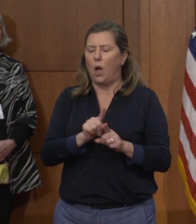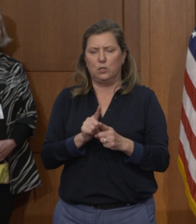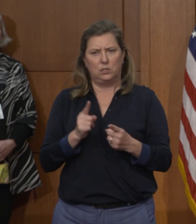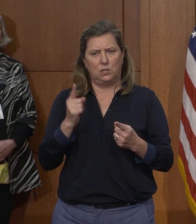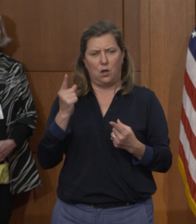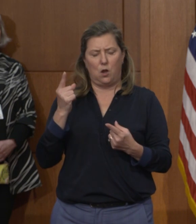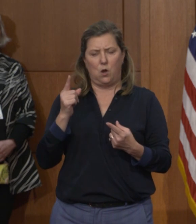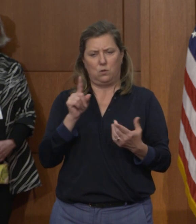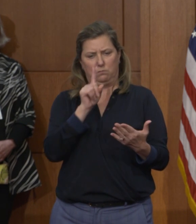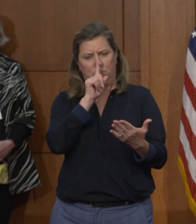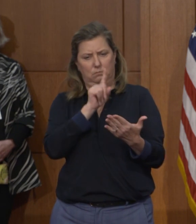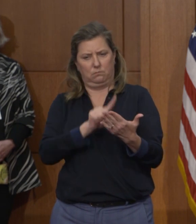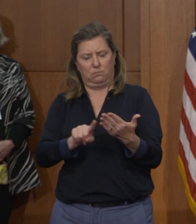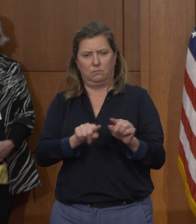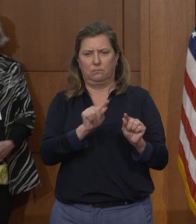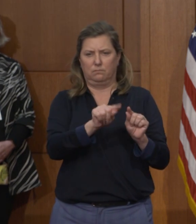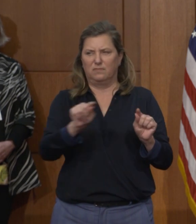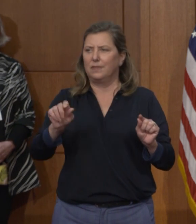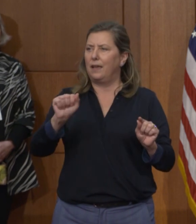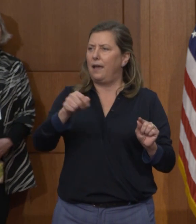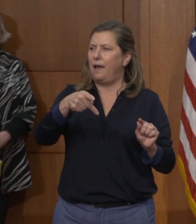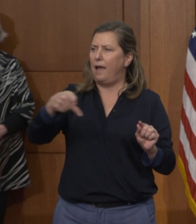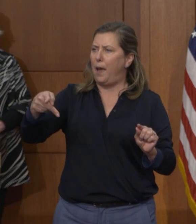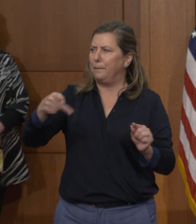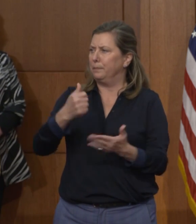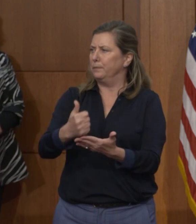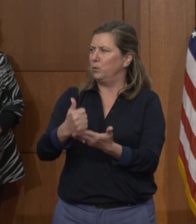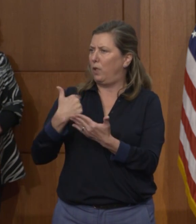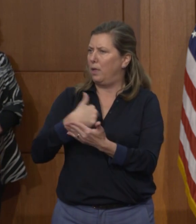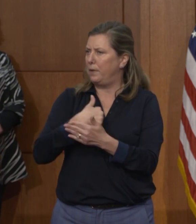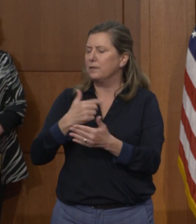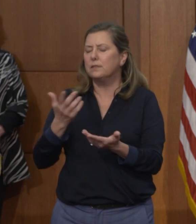Um, and, um, other, uh, volunteers as well. Uh,